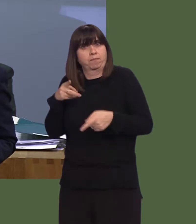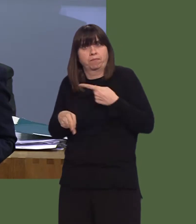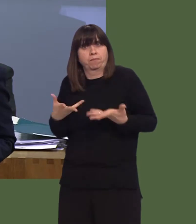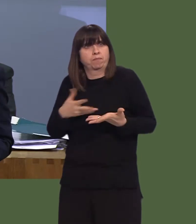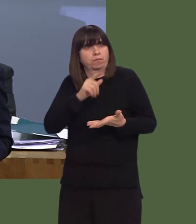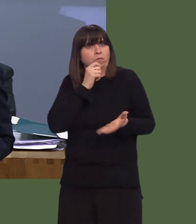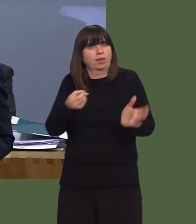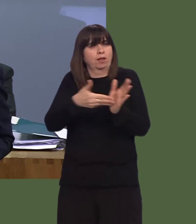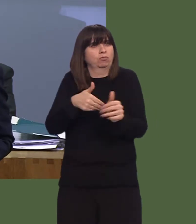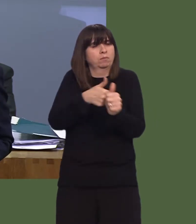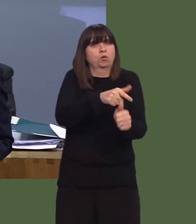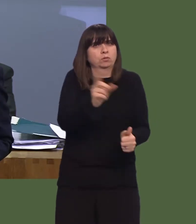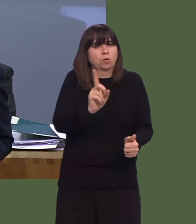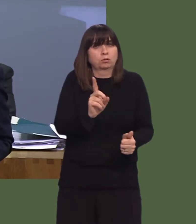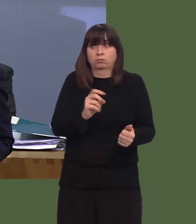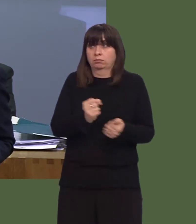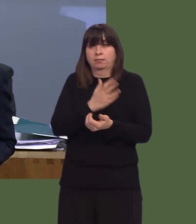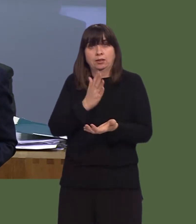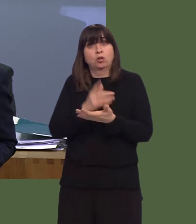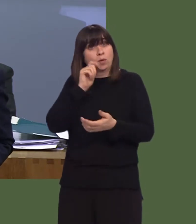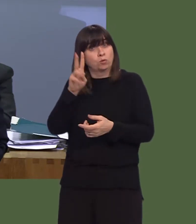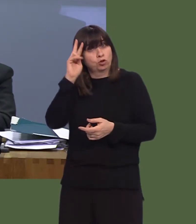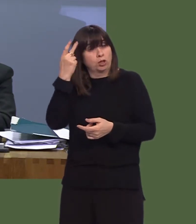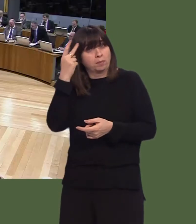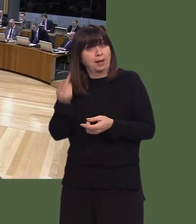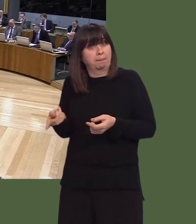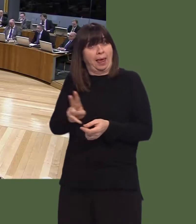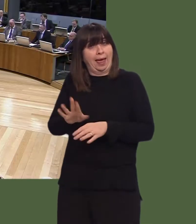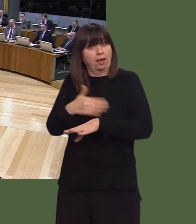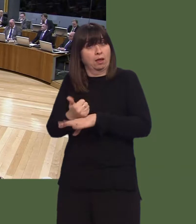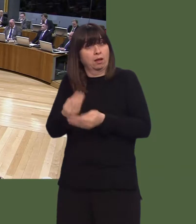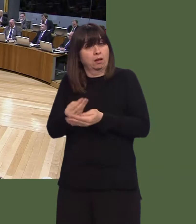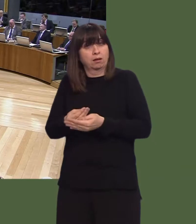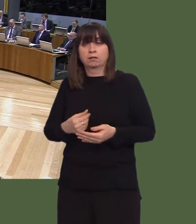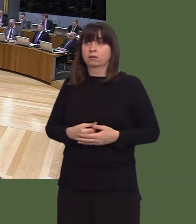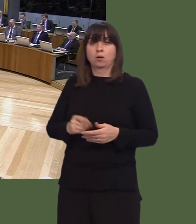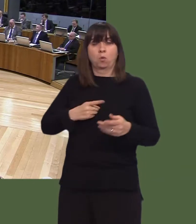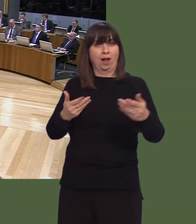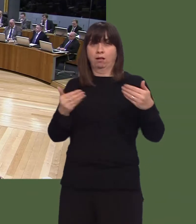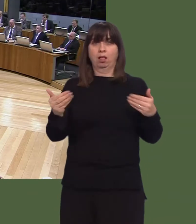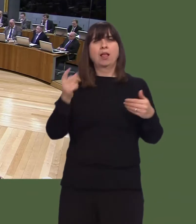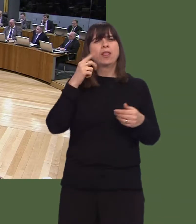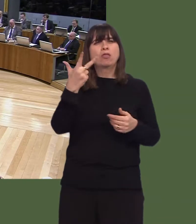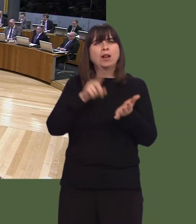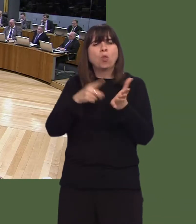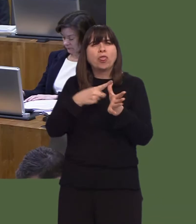to provide on top of it, in order that we can address this inequality? Carwyn Jones AM: If I remember rightly, there were three local authorities that were particularly